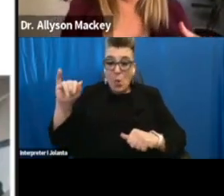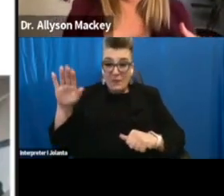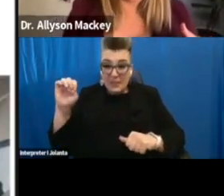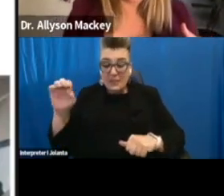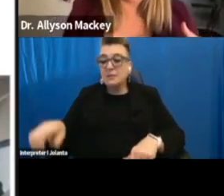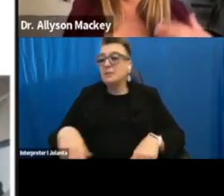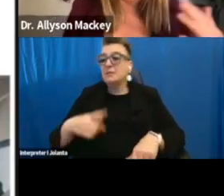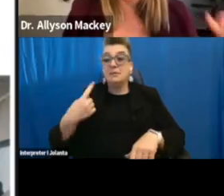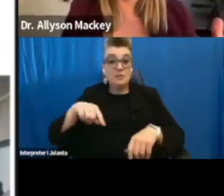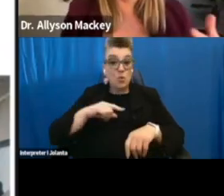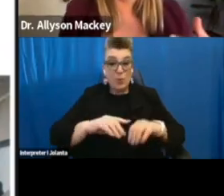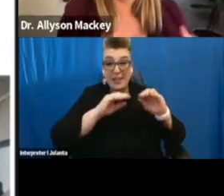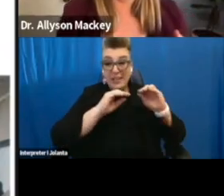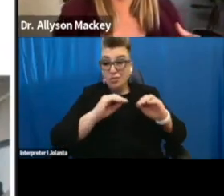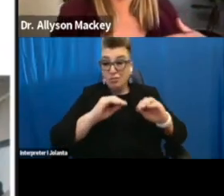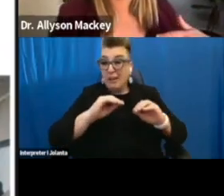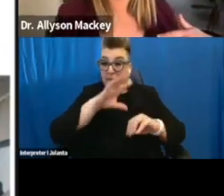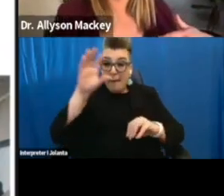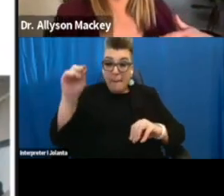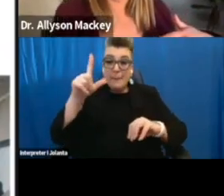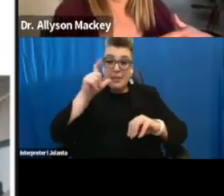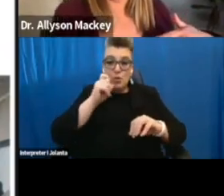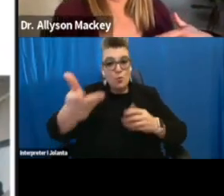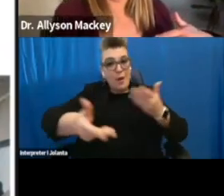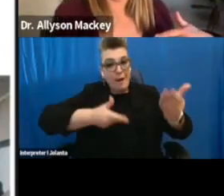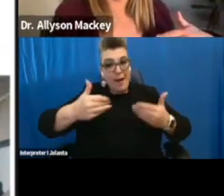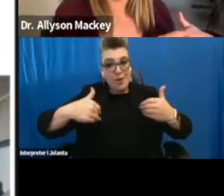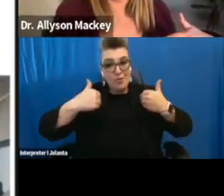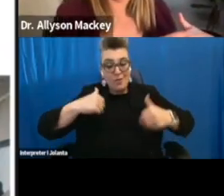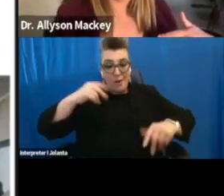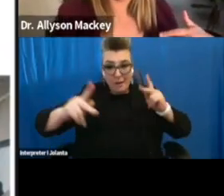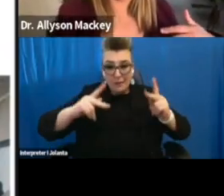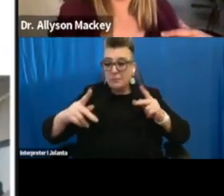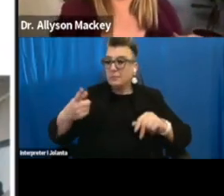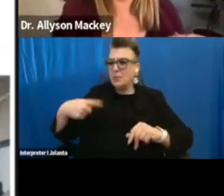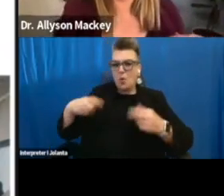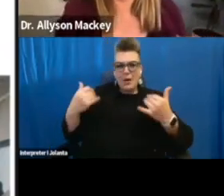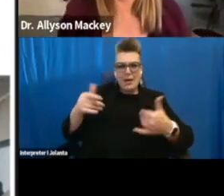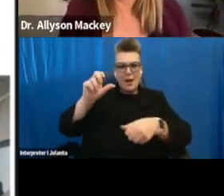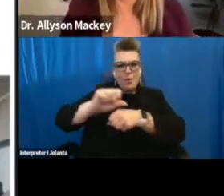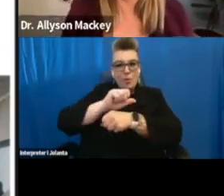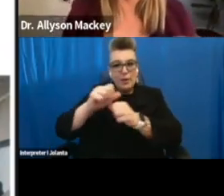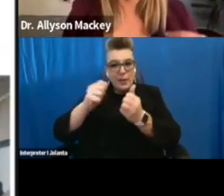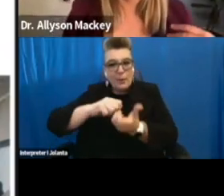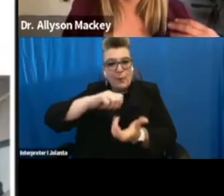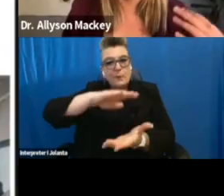young people we're now working with the school district to talk about what it means to have